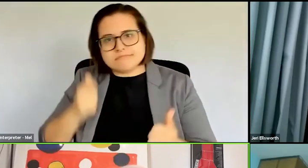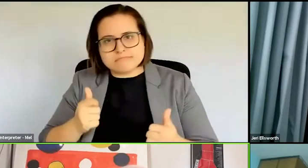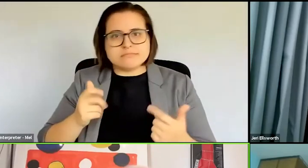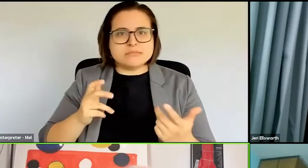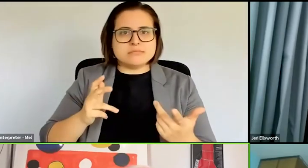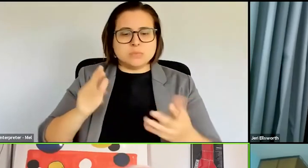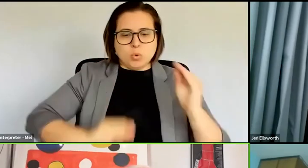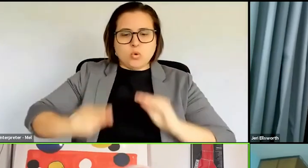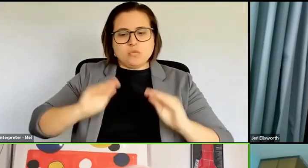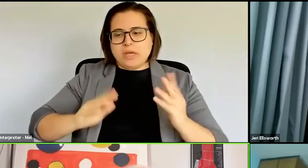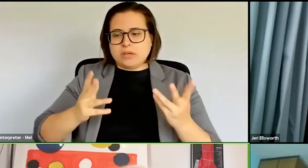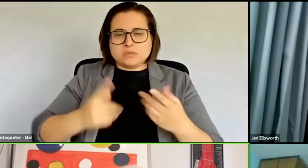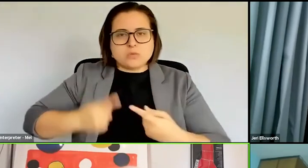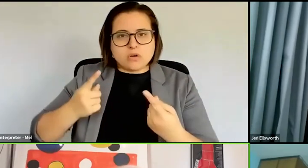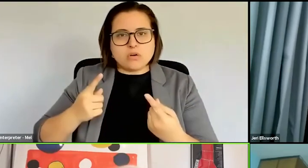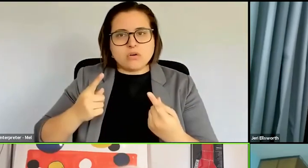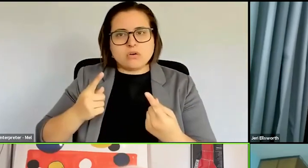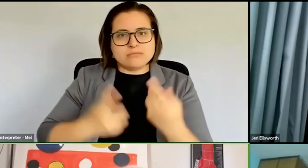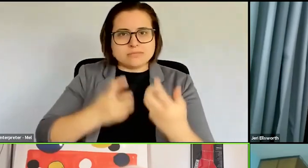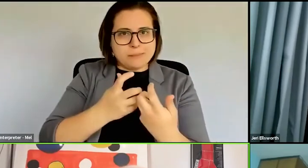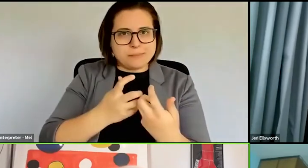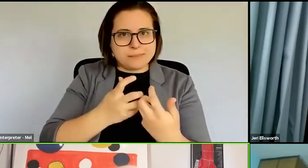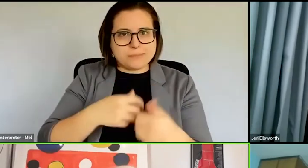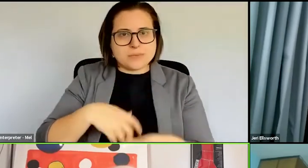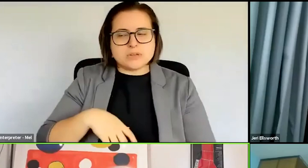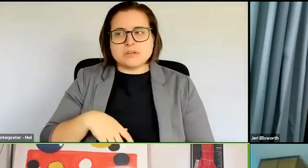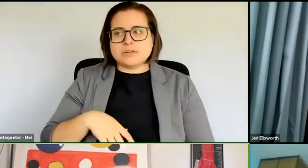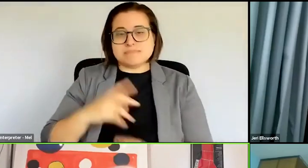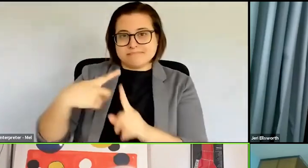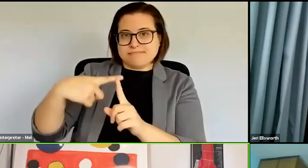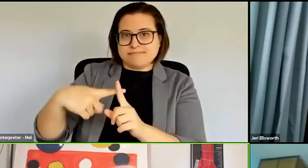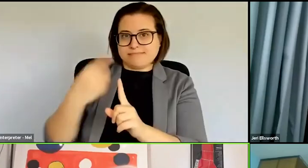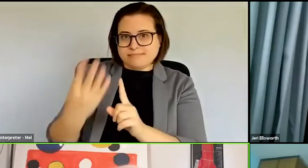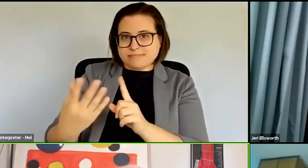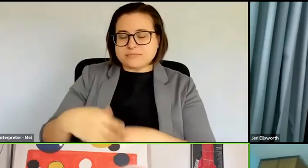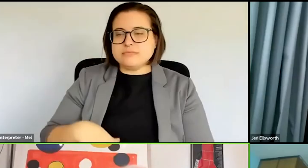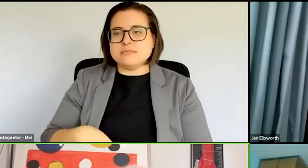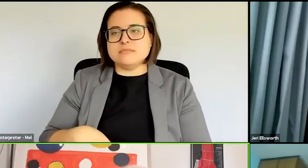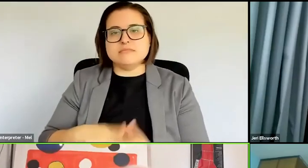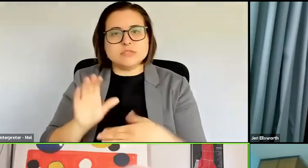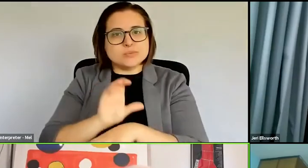are accommodated. The good news about as we get much more powerful computing architectures, cloud,